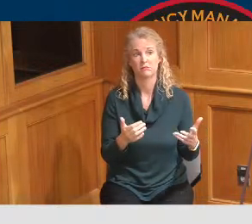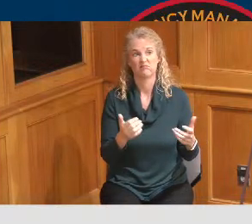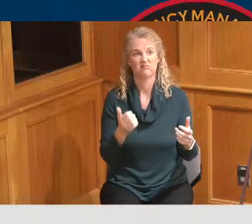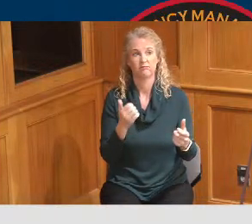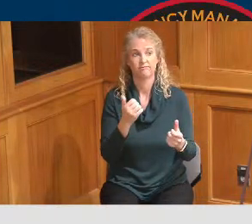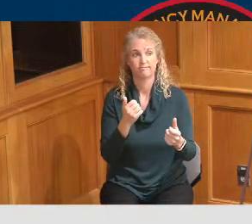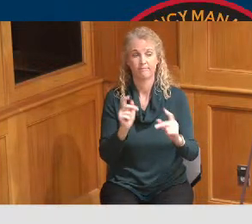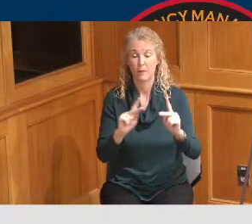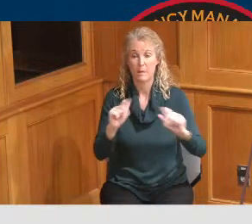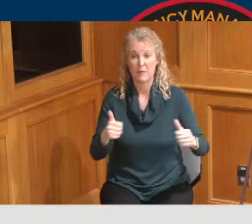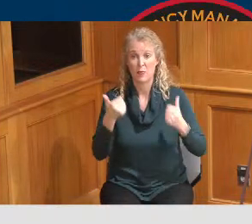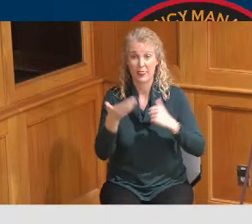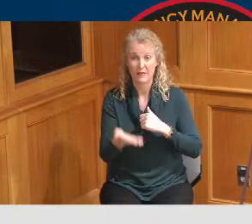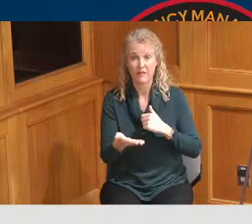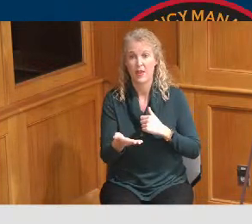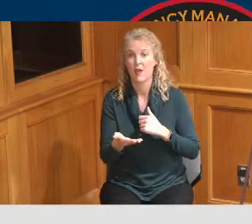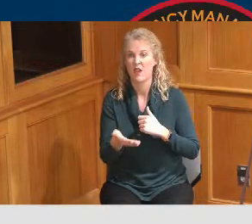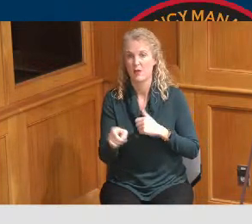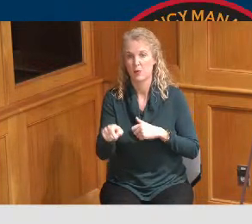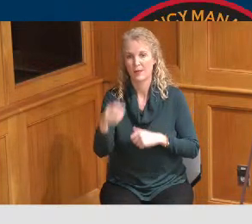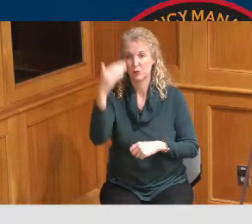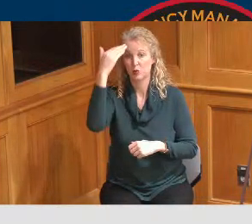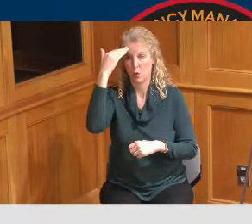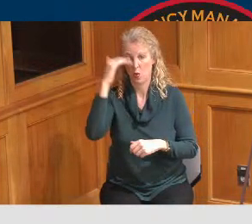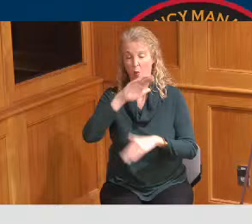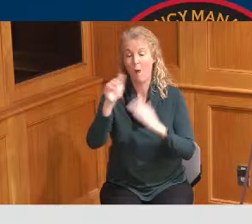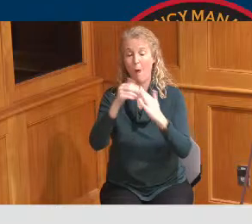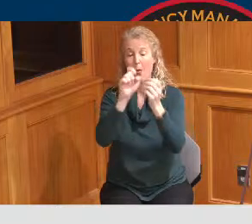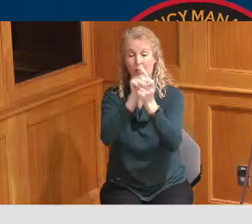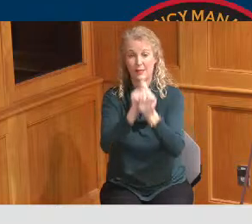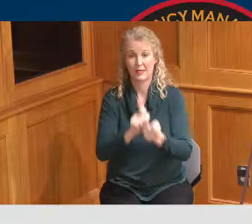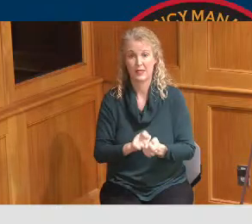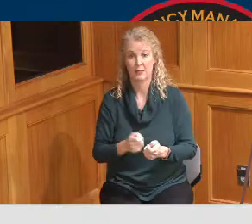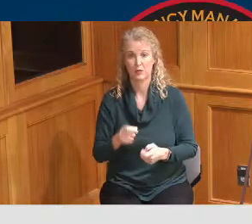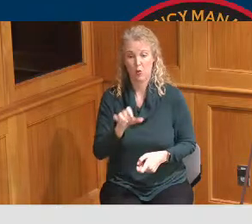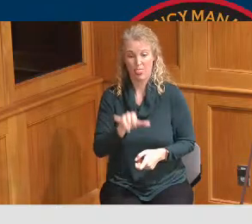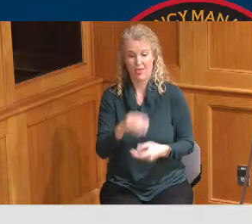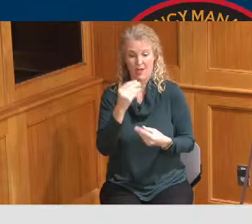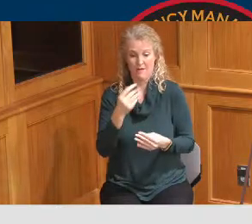that live in Hamilton County and so we constantly are reviewing that and understanding that so when